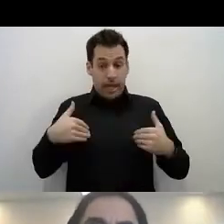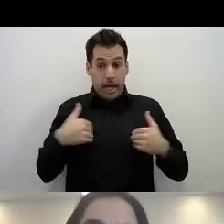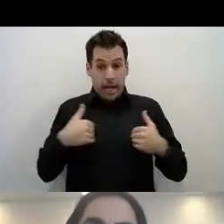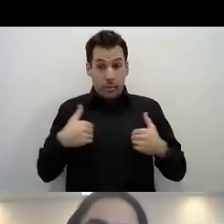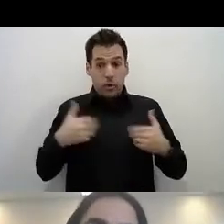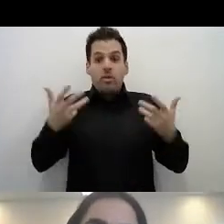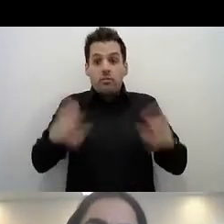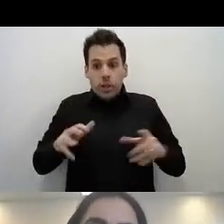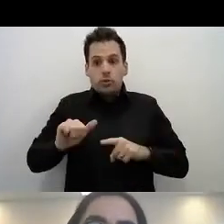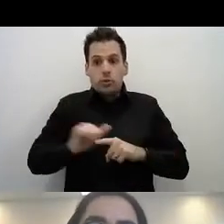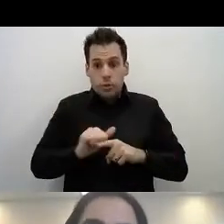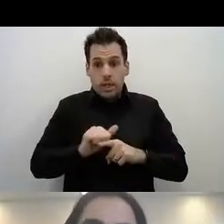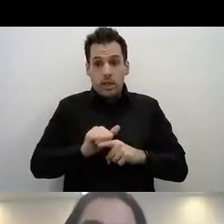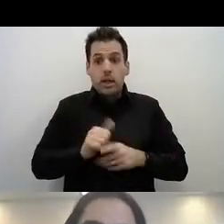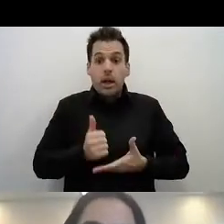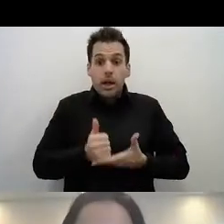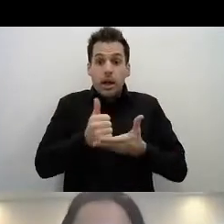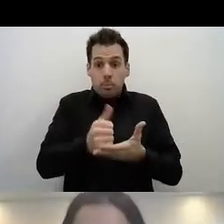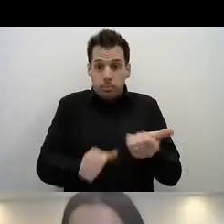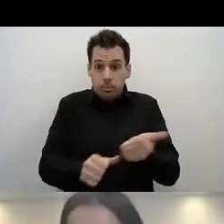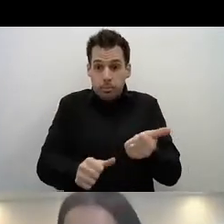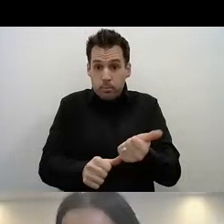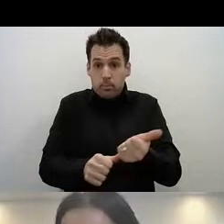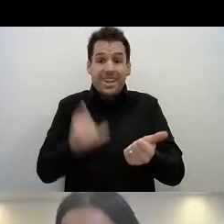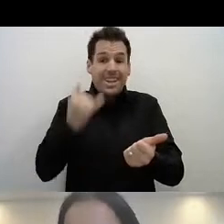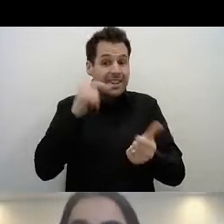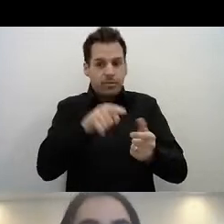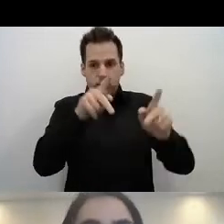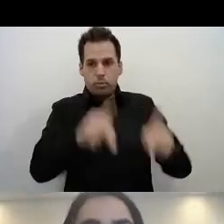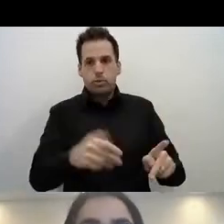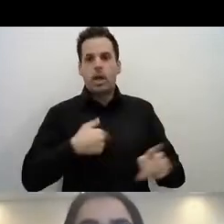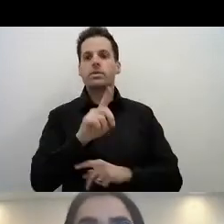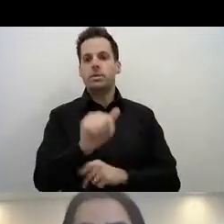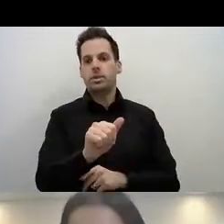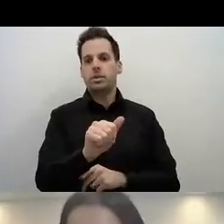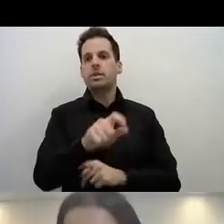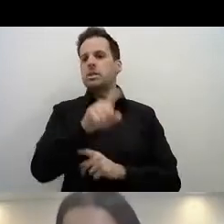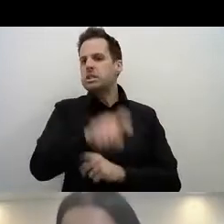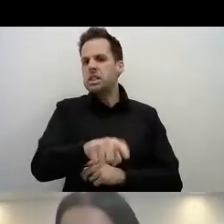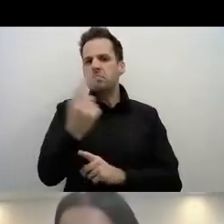provide assistance to a person with a disability related need and that our focus in human rights